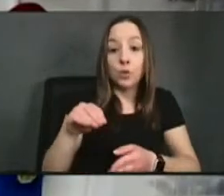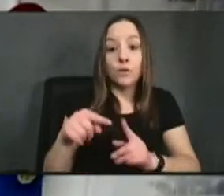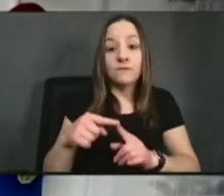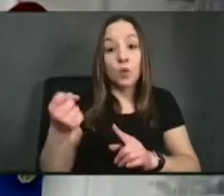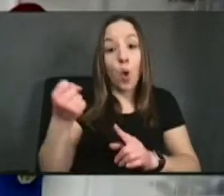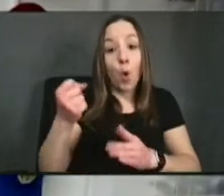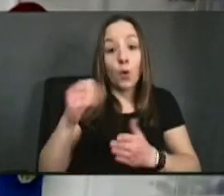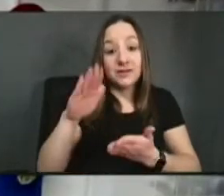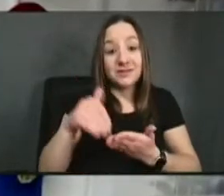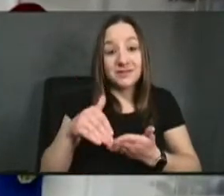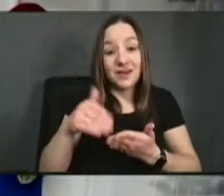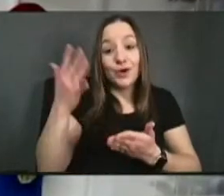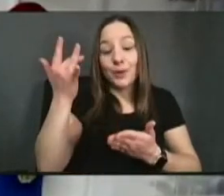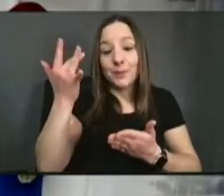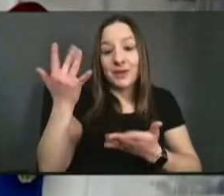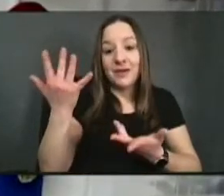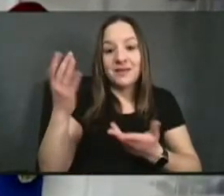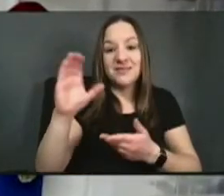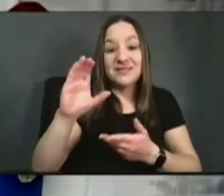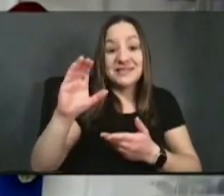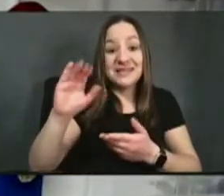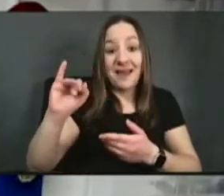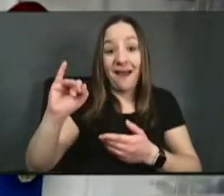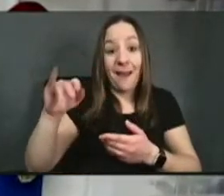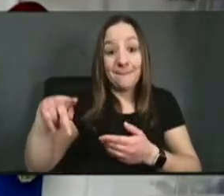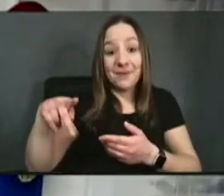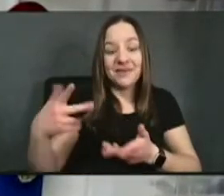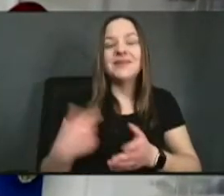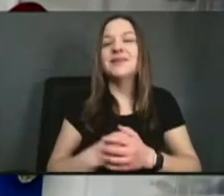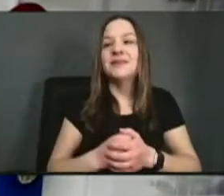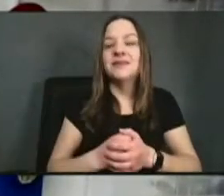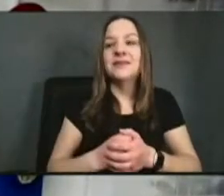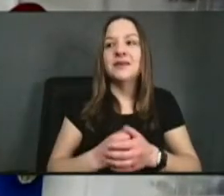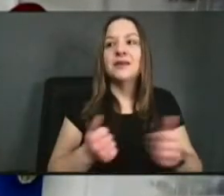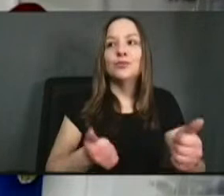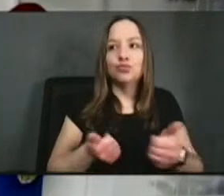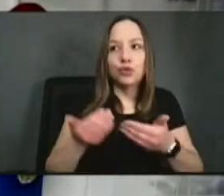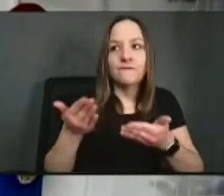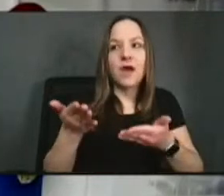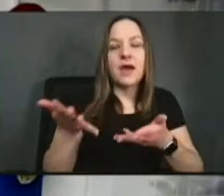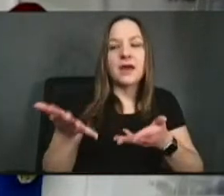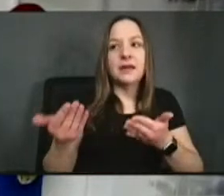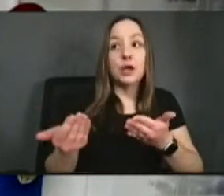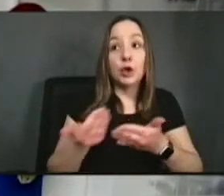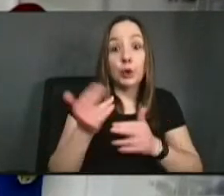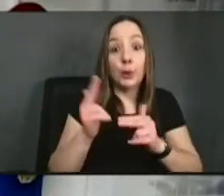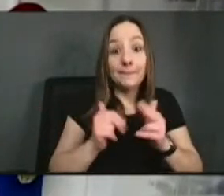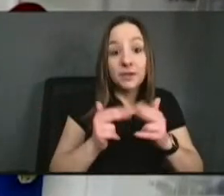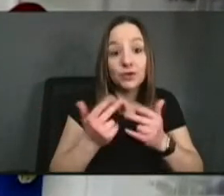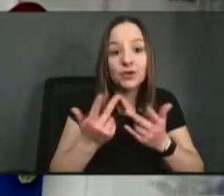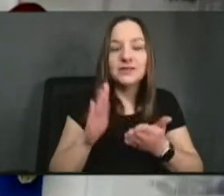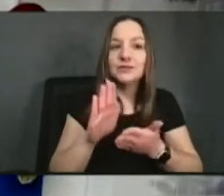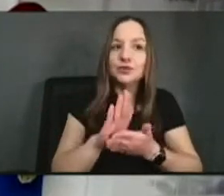have four schools that we moved into holding ctersecau of